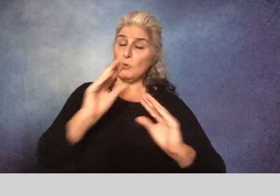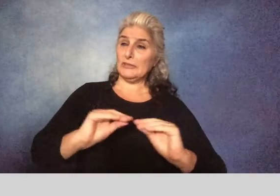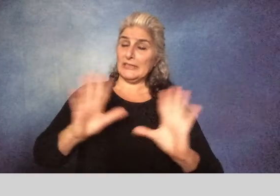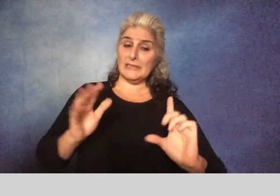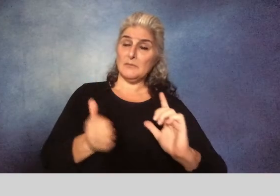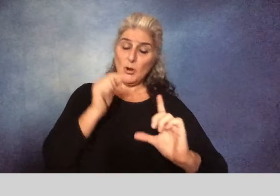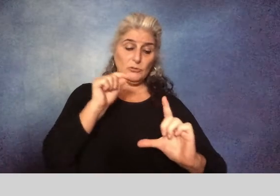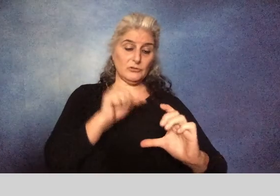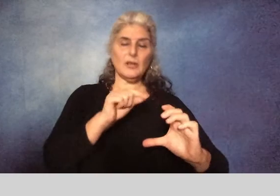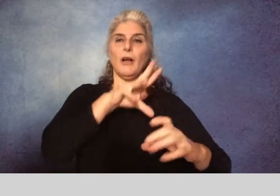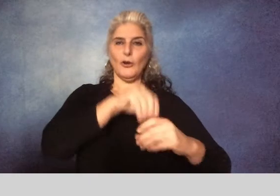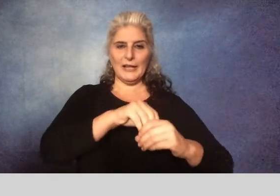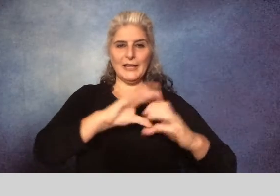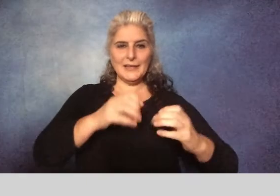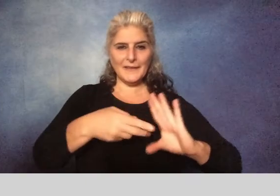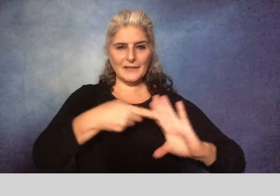are part of the cluster where the arrow is pointing.